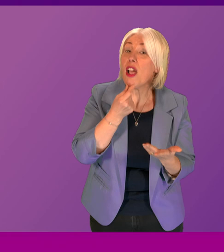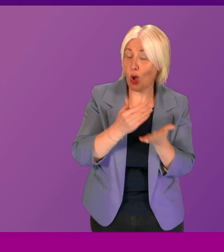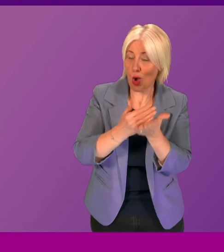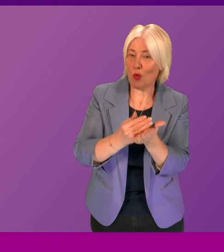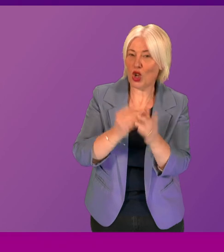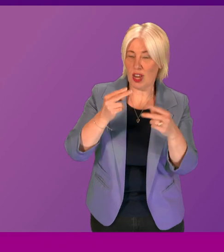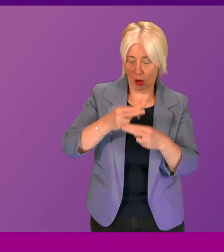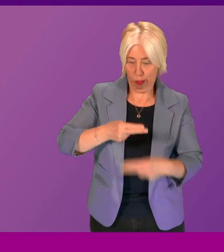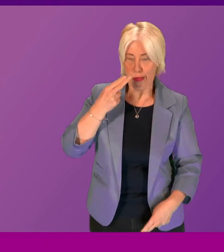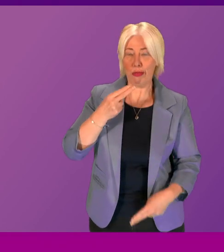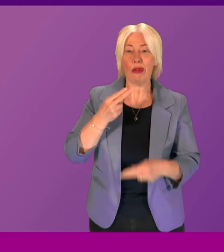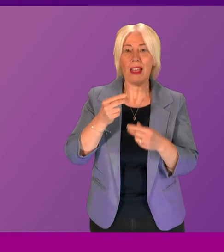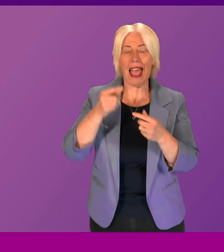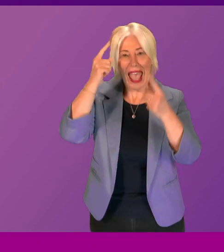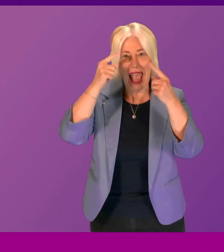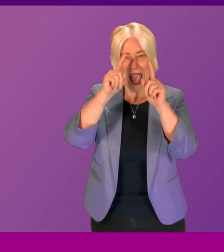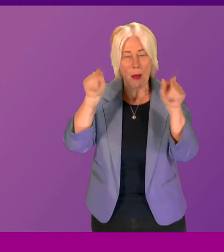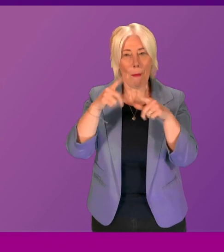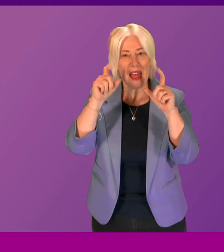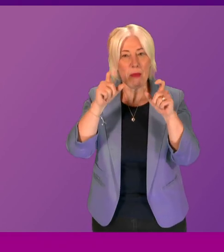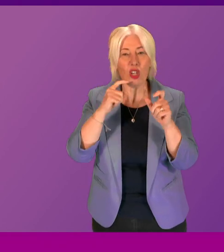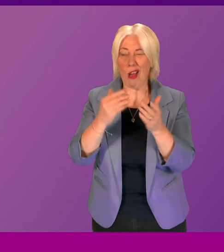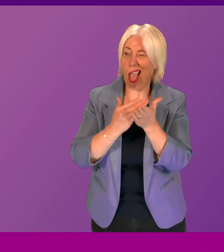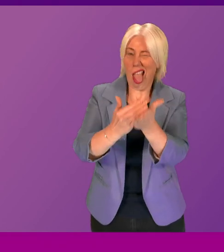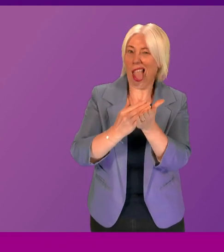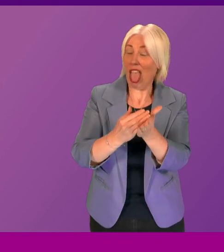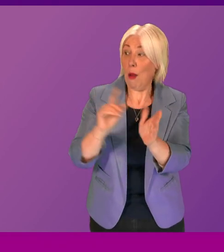without consent was seen as a way of gaining respect from their male peers.